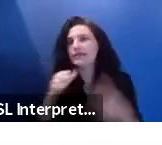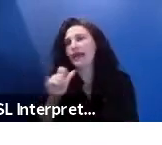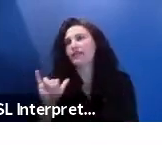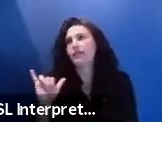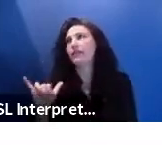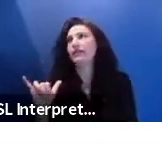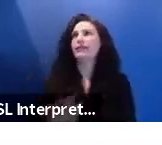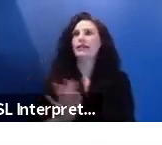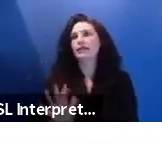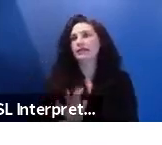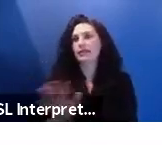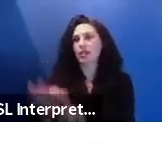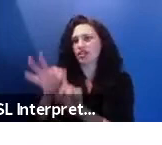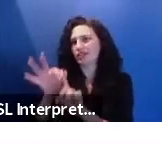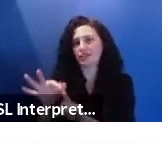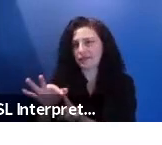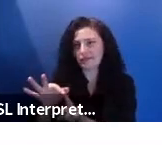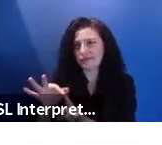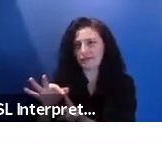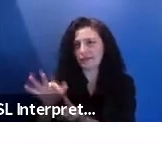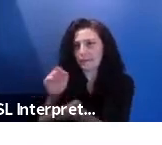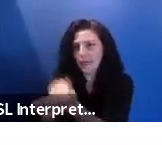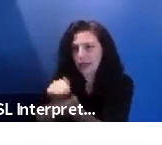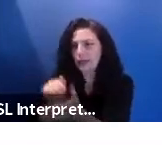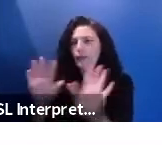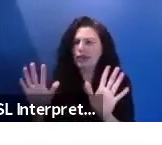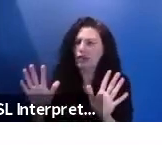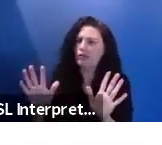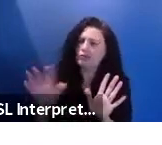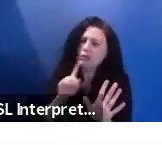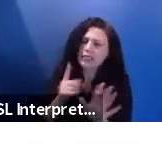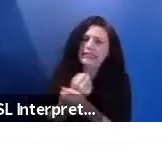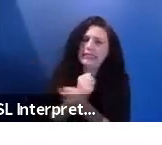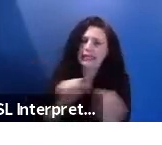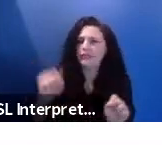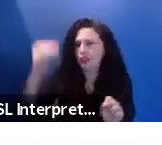really suitable for a full workday in an environment, a safety conscious environment. And that's the responsibility of the